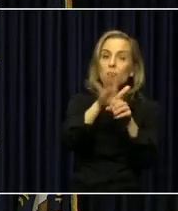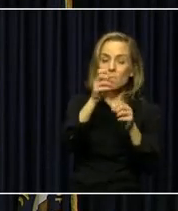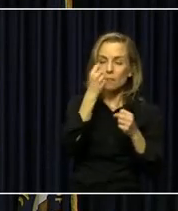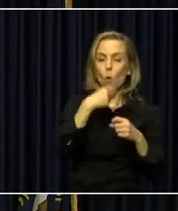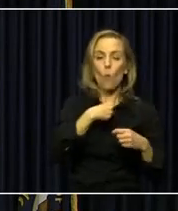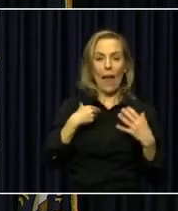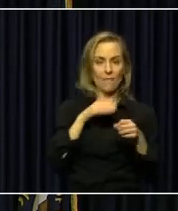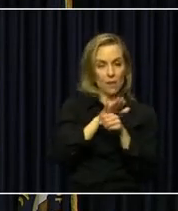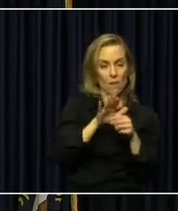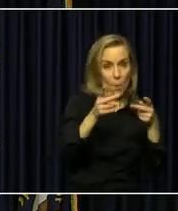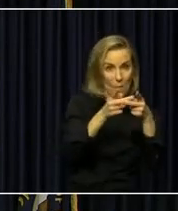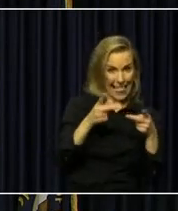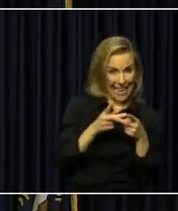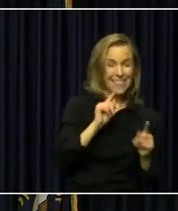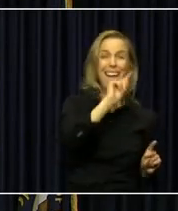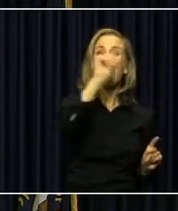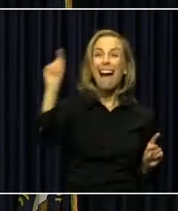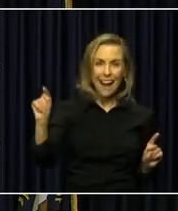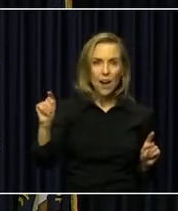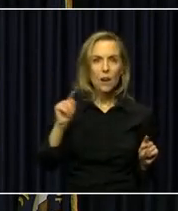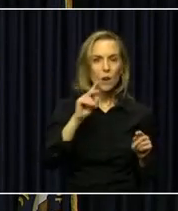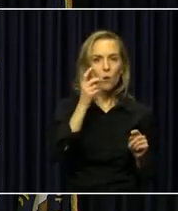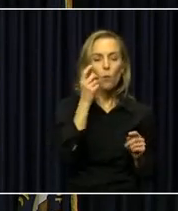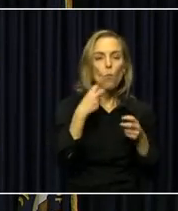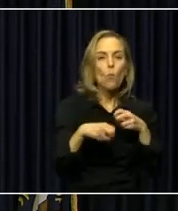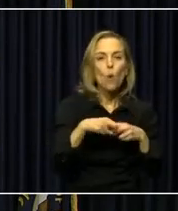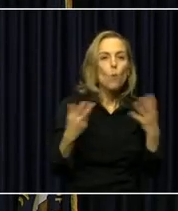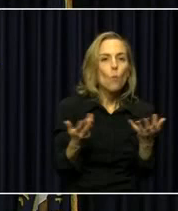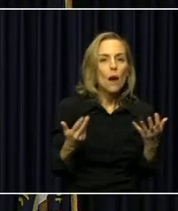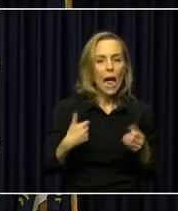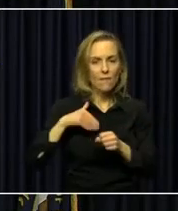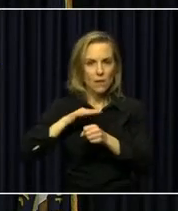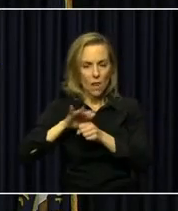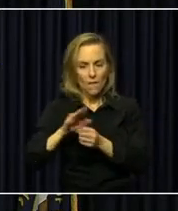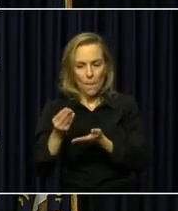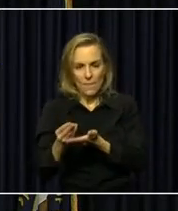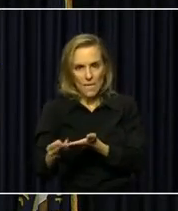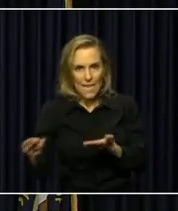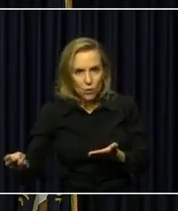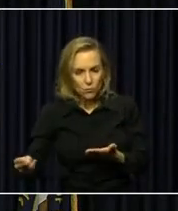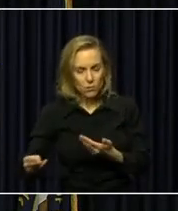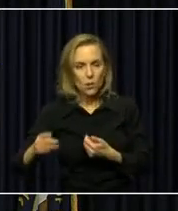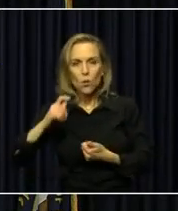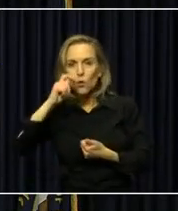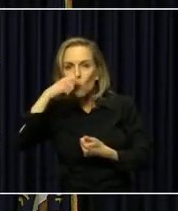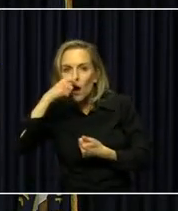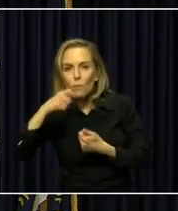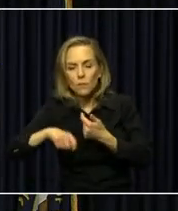DOES A REALLY GOOD JOB, WAS HERE WITH US EARLY, WORKED IN THE